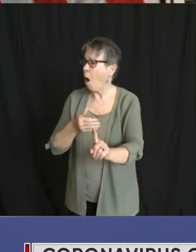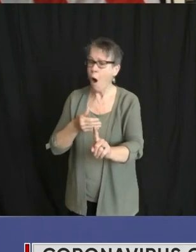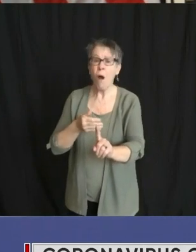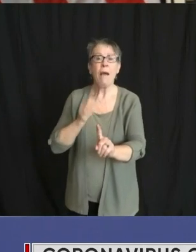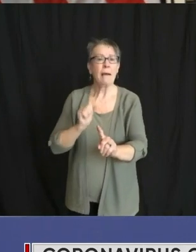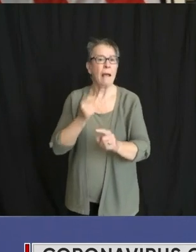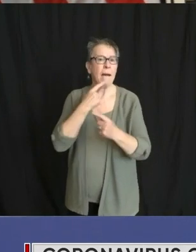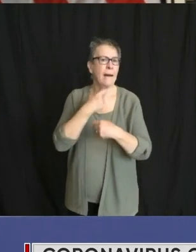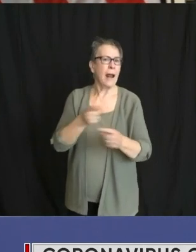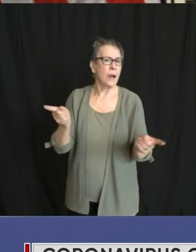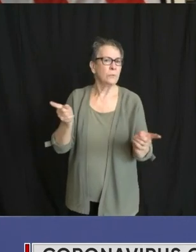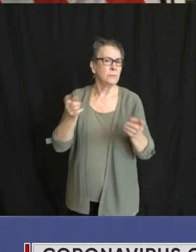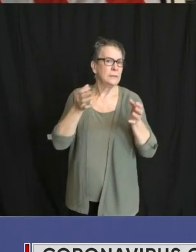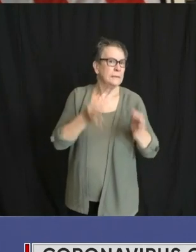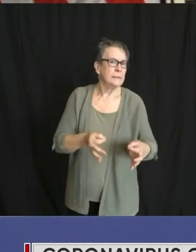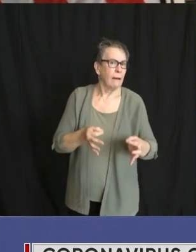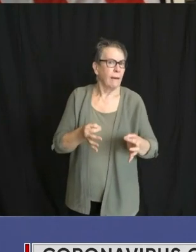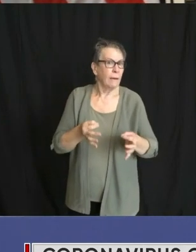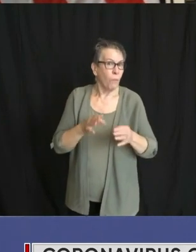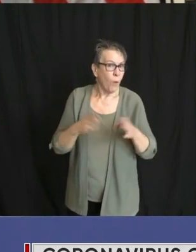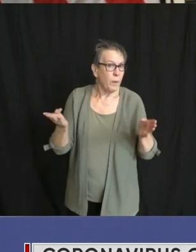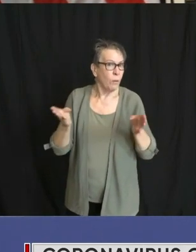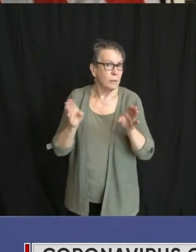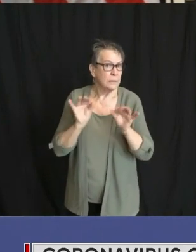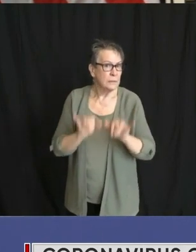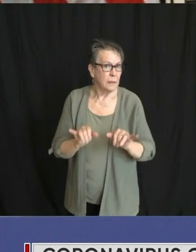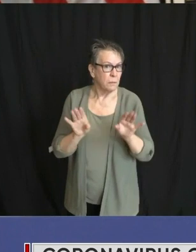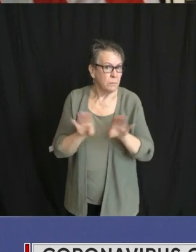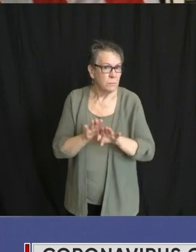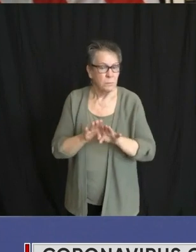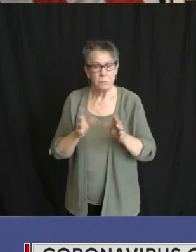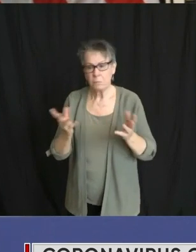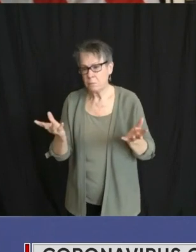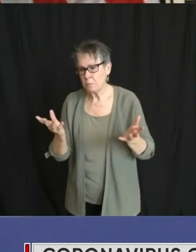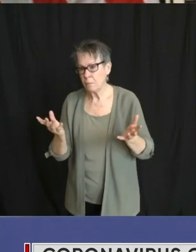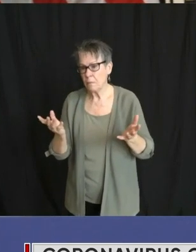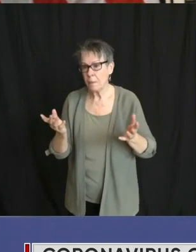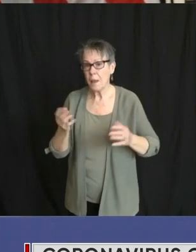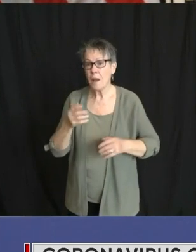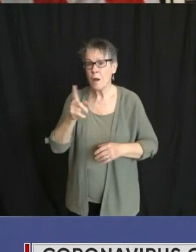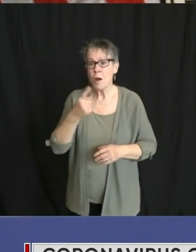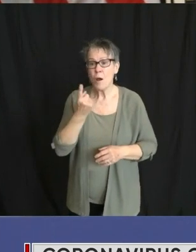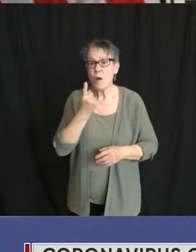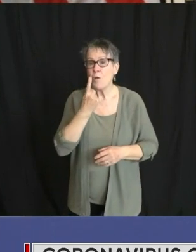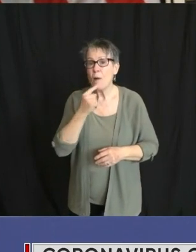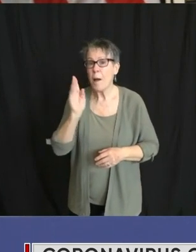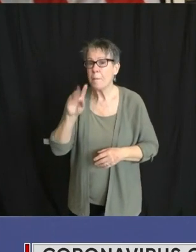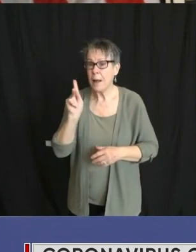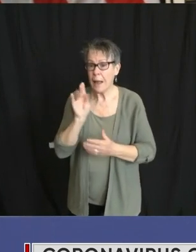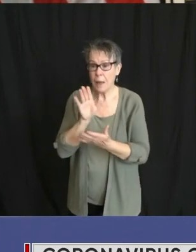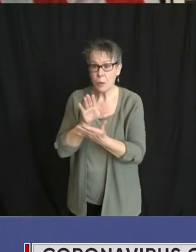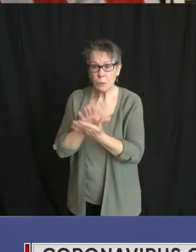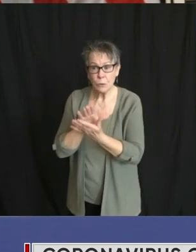NUMBER OF DAYS IN TERMS OF WHEN WE MAKE AN ANNOUNCEMENT. WE RESPECT THE INPUTS WE HAVE GOTTEN BUT NOTHING TO REPORT. I WAS NOT AWARE OF REDBANK